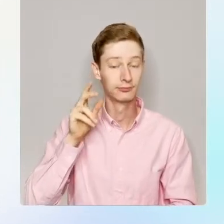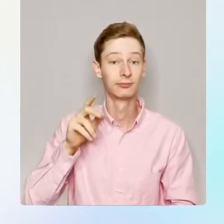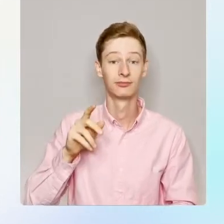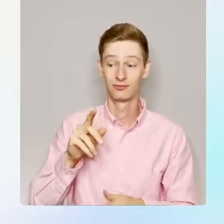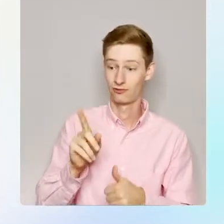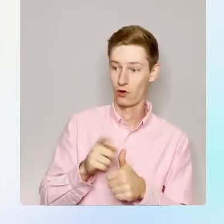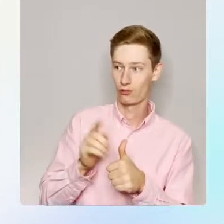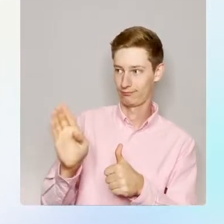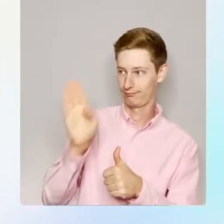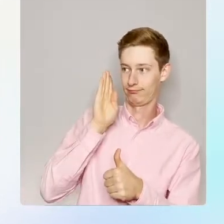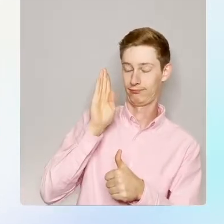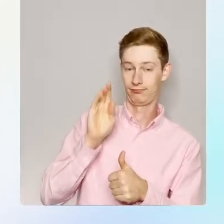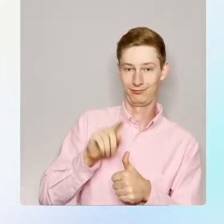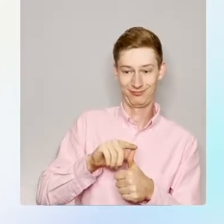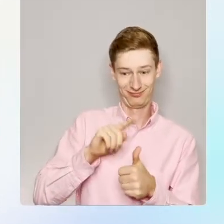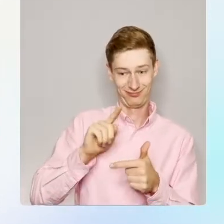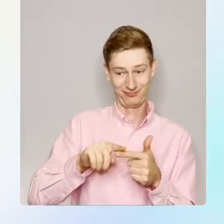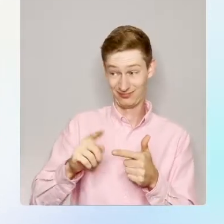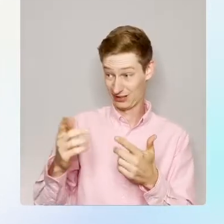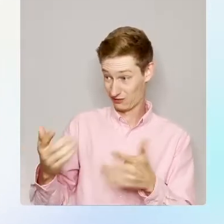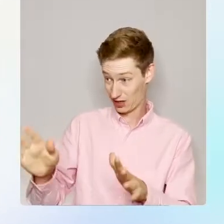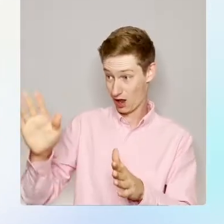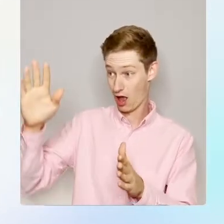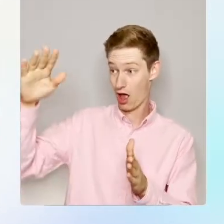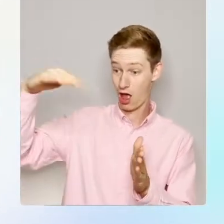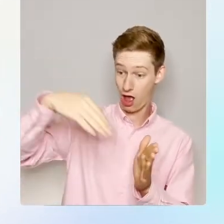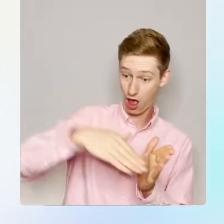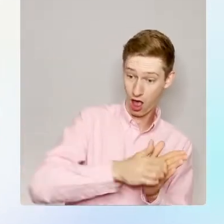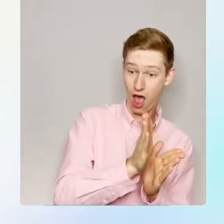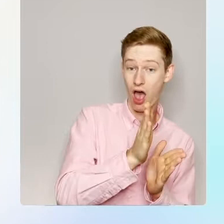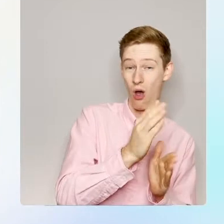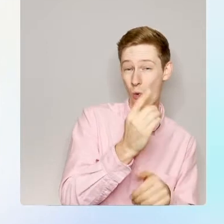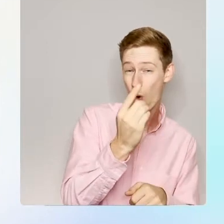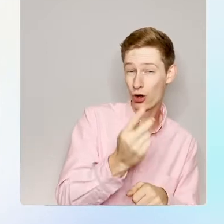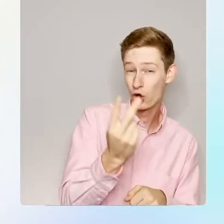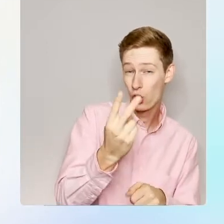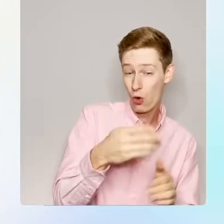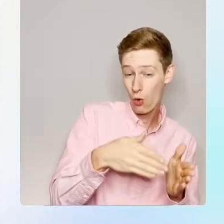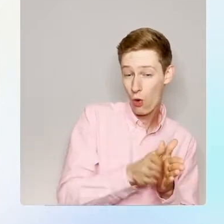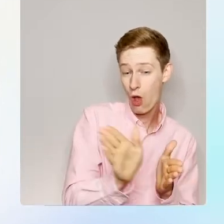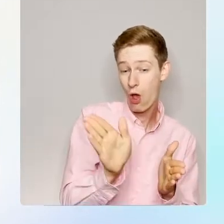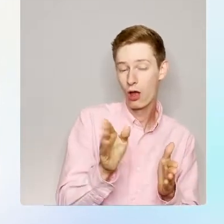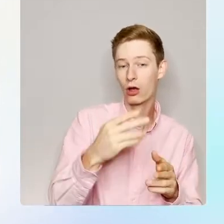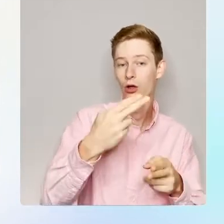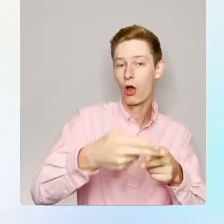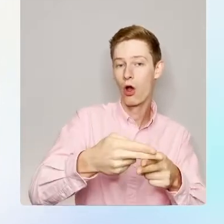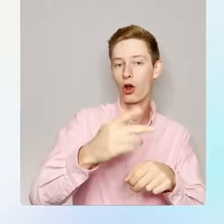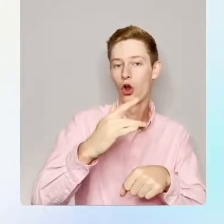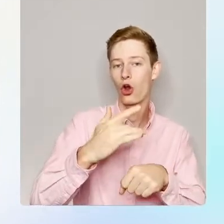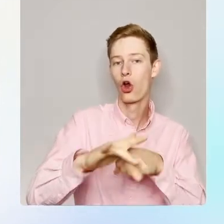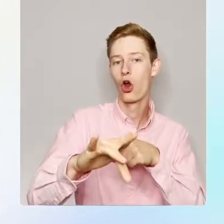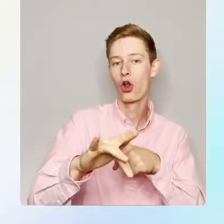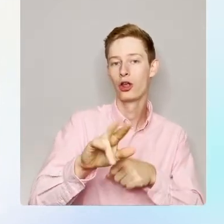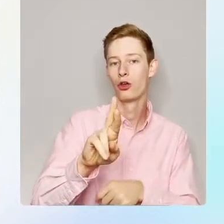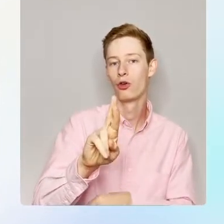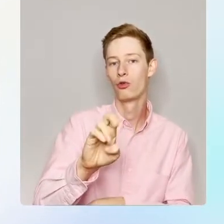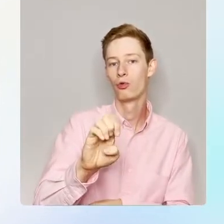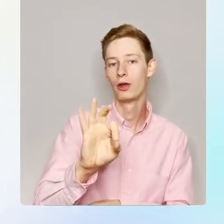Those that arrive shortly thereafter, after bouncing off one or two nearby surfaces, are called Early Reflections.